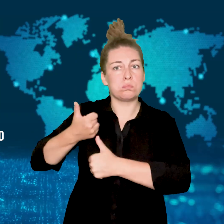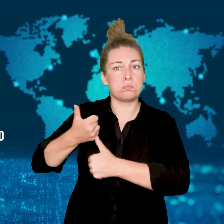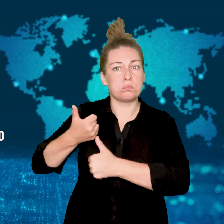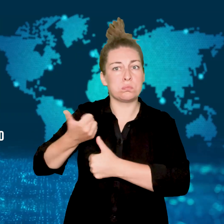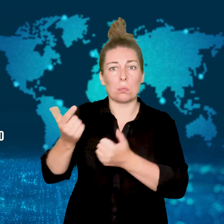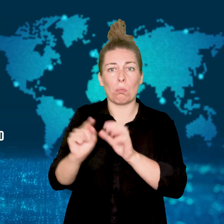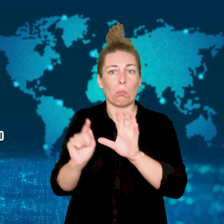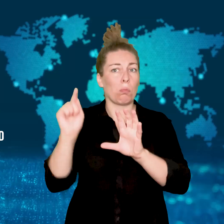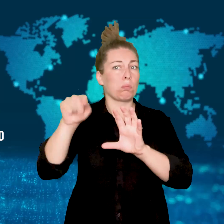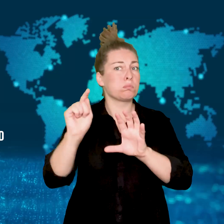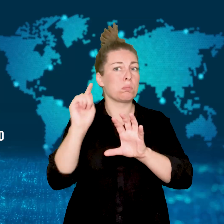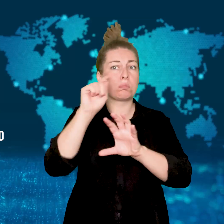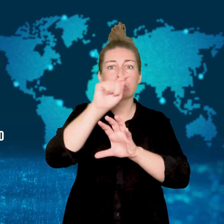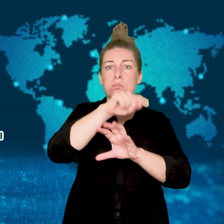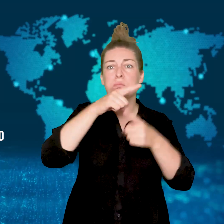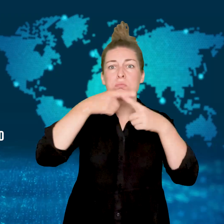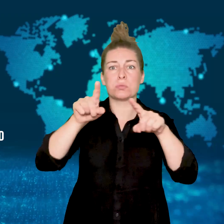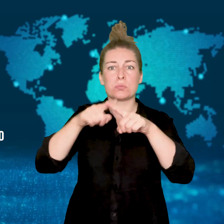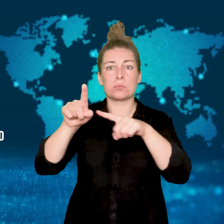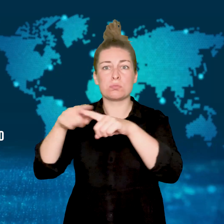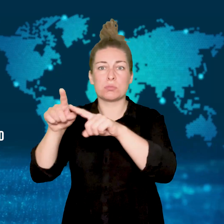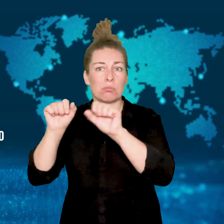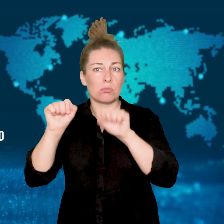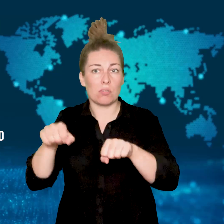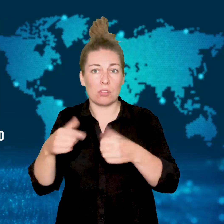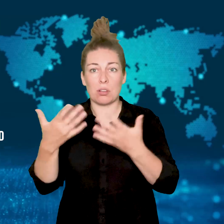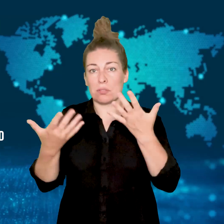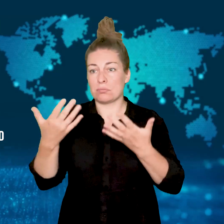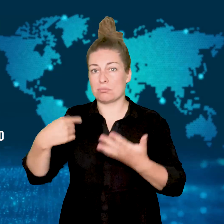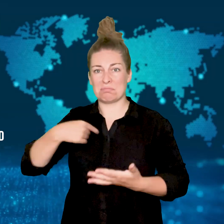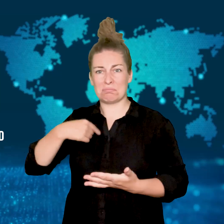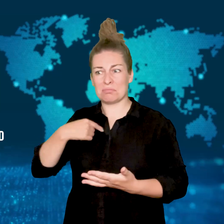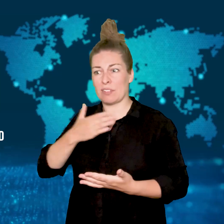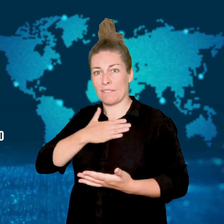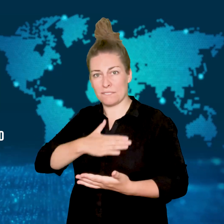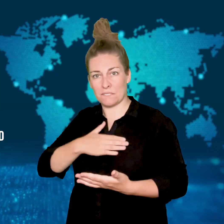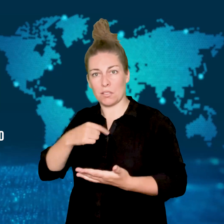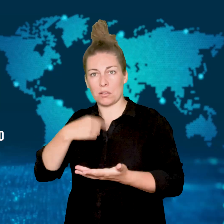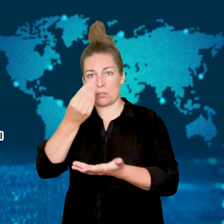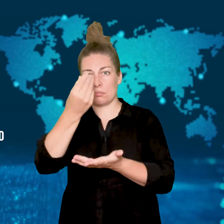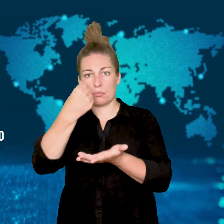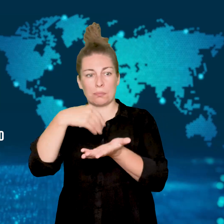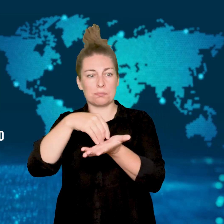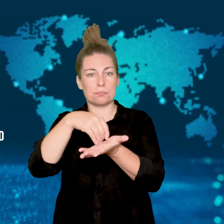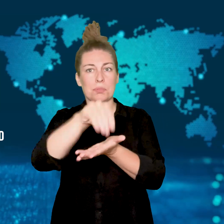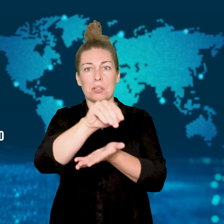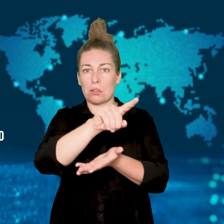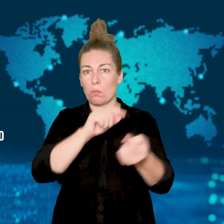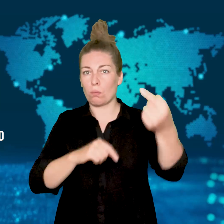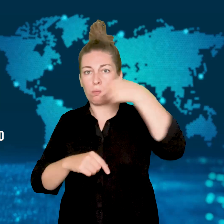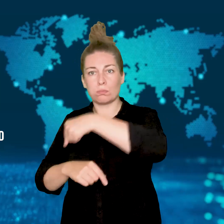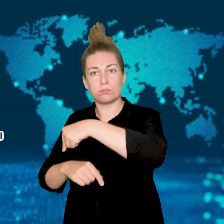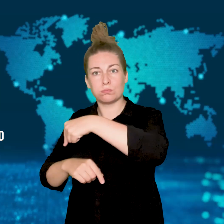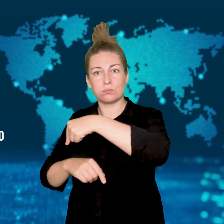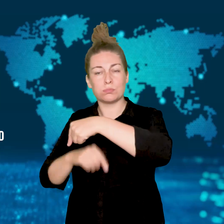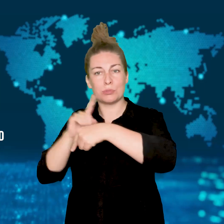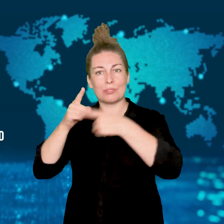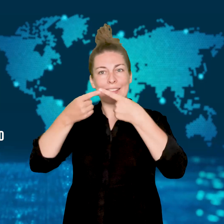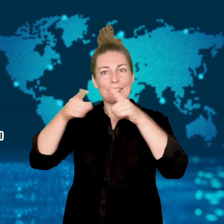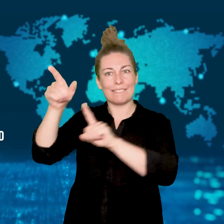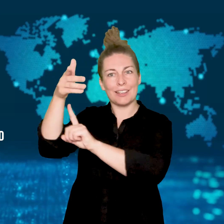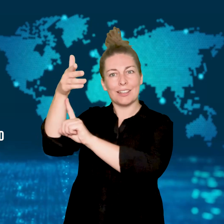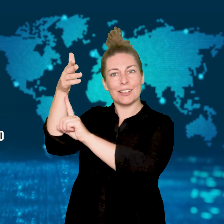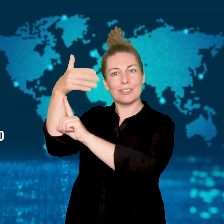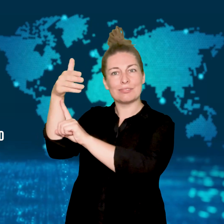on behalf of the company that hires them.